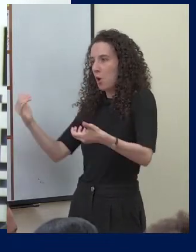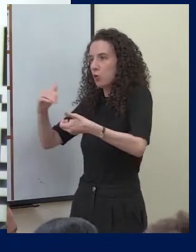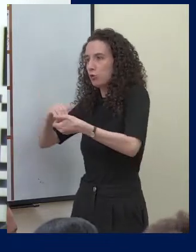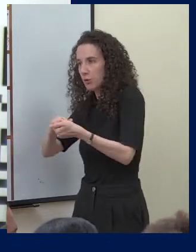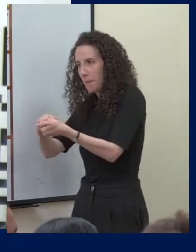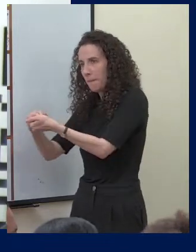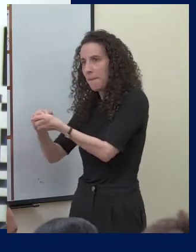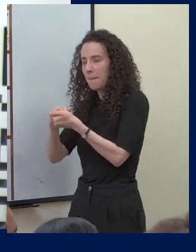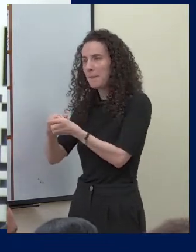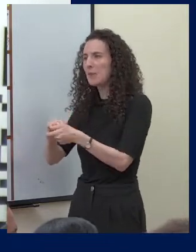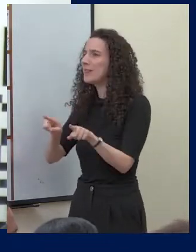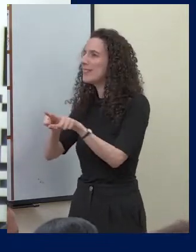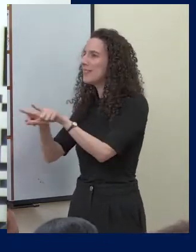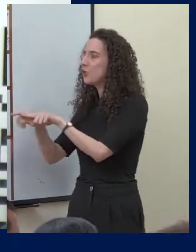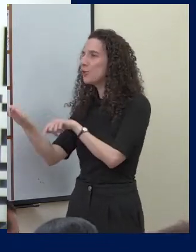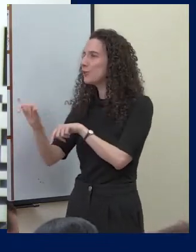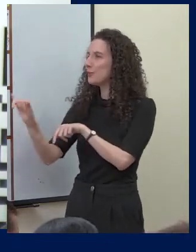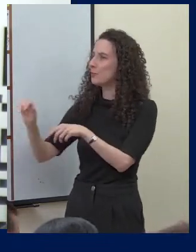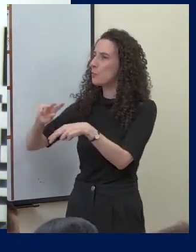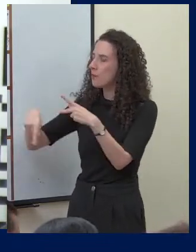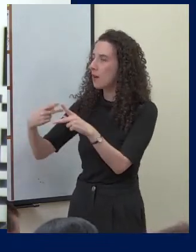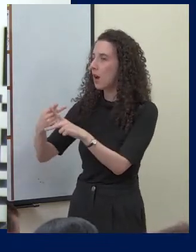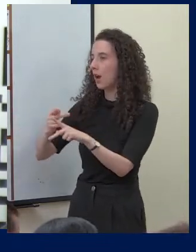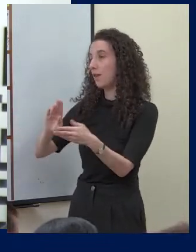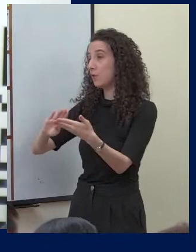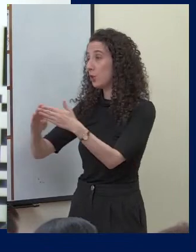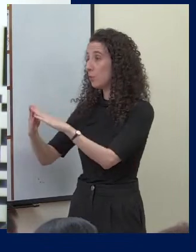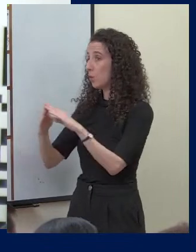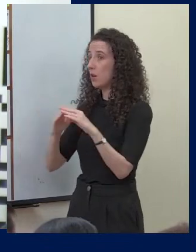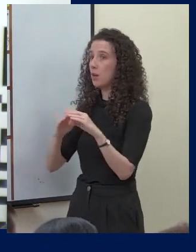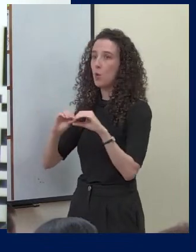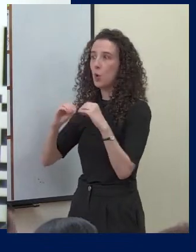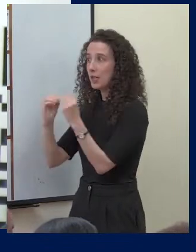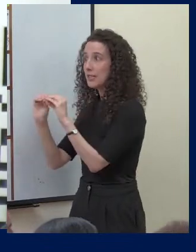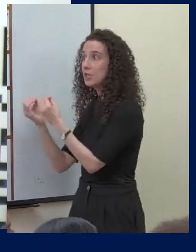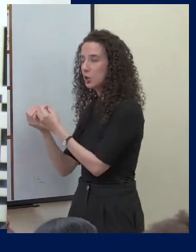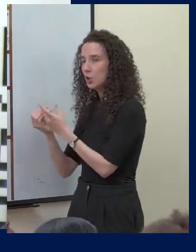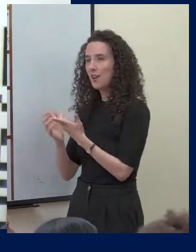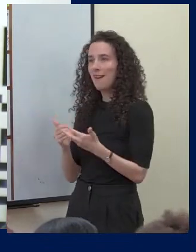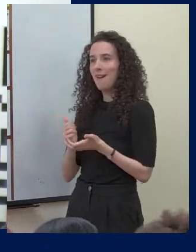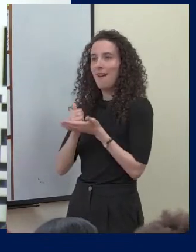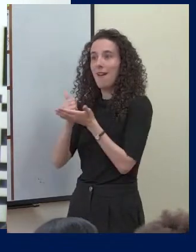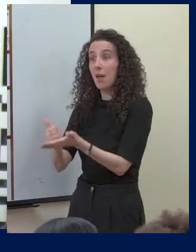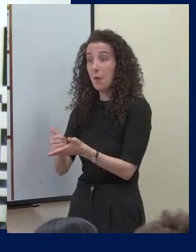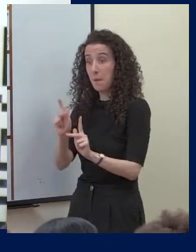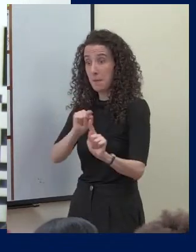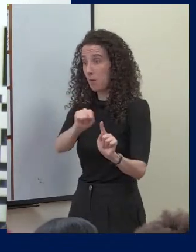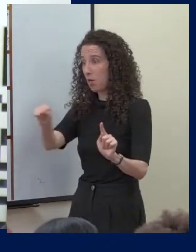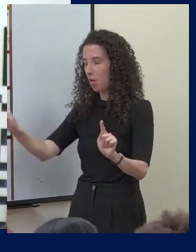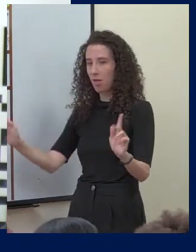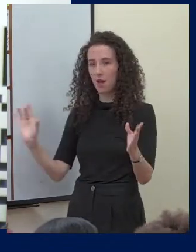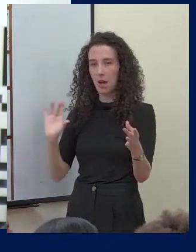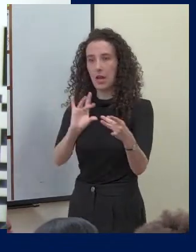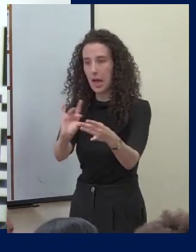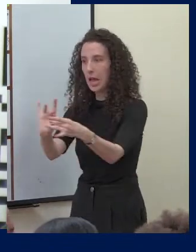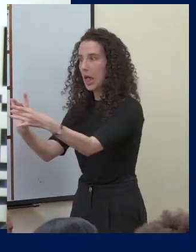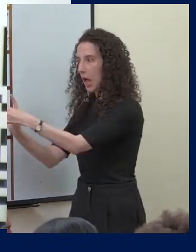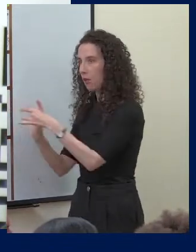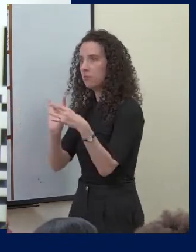organizations to really help connect people to care. That is what it is about to help folks when they are struggling to get connected to the